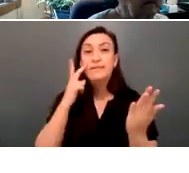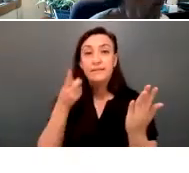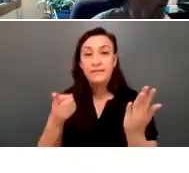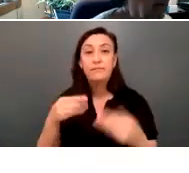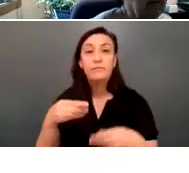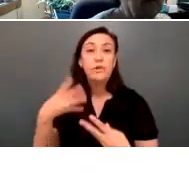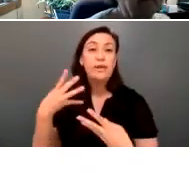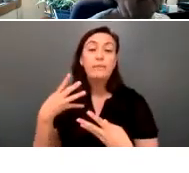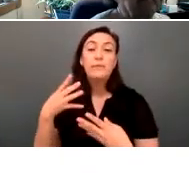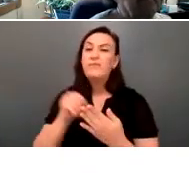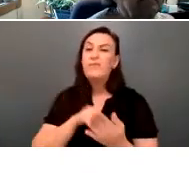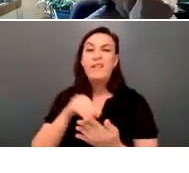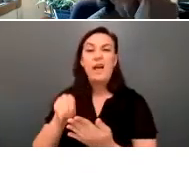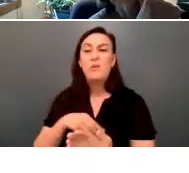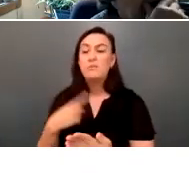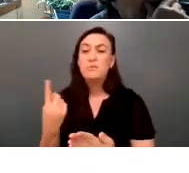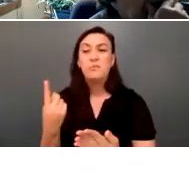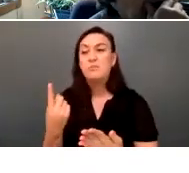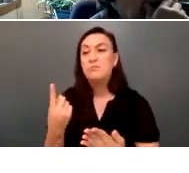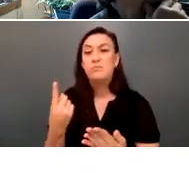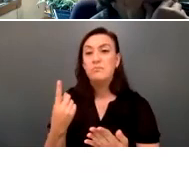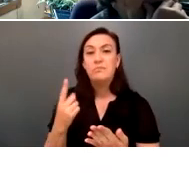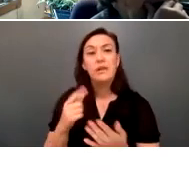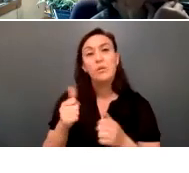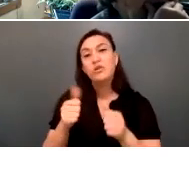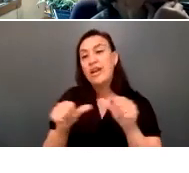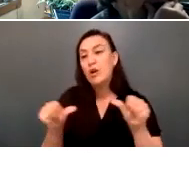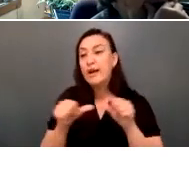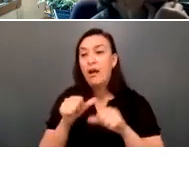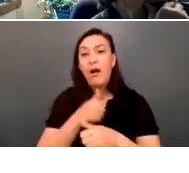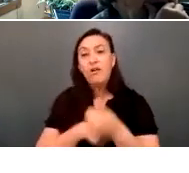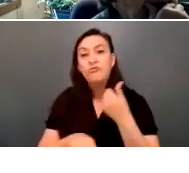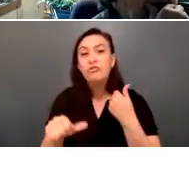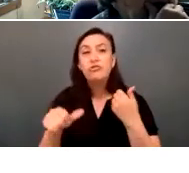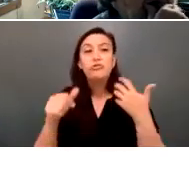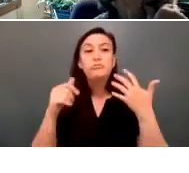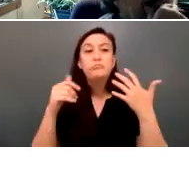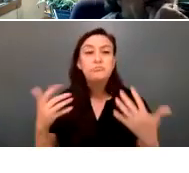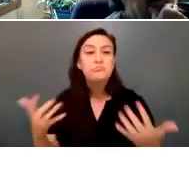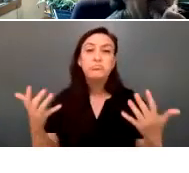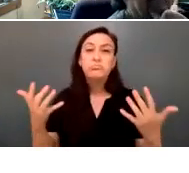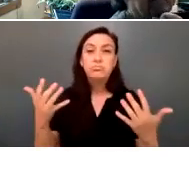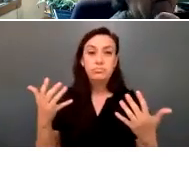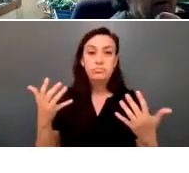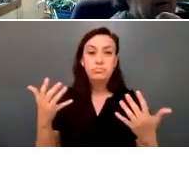it up you fill out some some things like what area are you you serving and you know what the the staffing